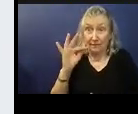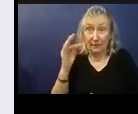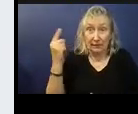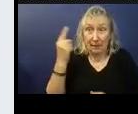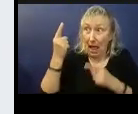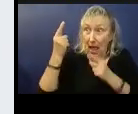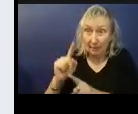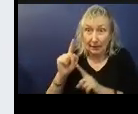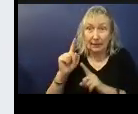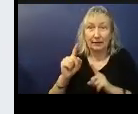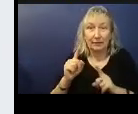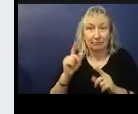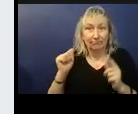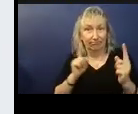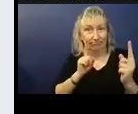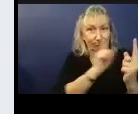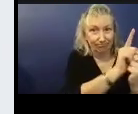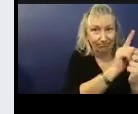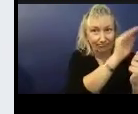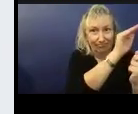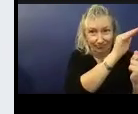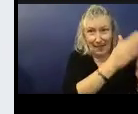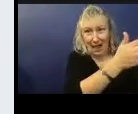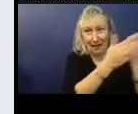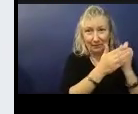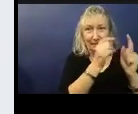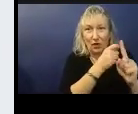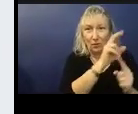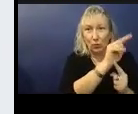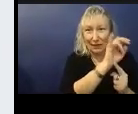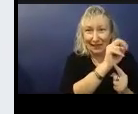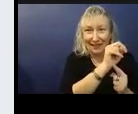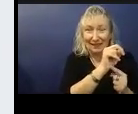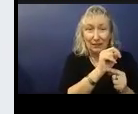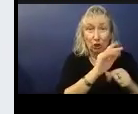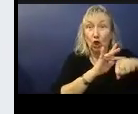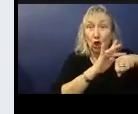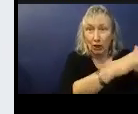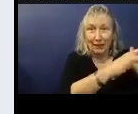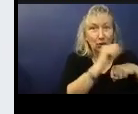that right early and not finding it out later, 'cause that's what's really hard at the union.